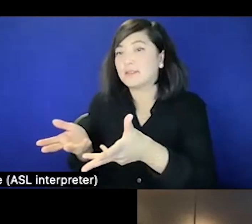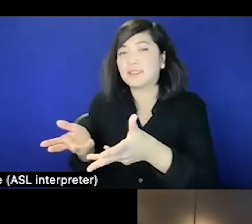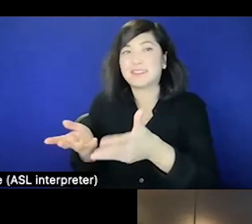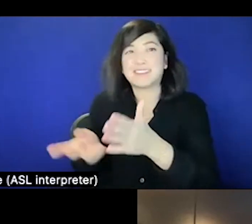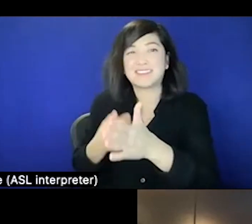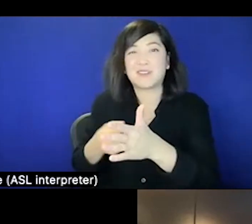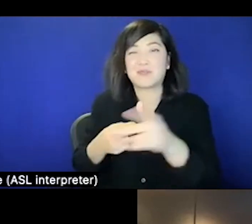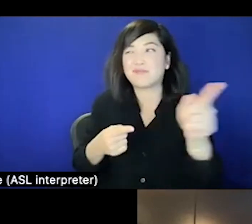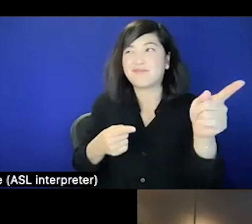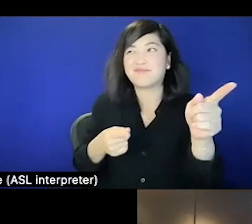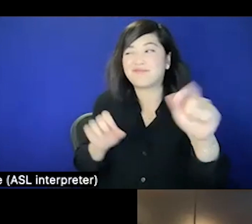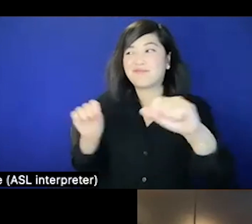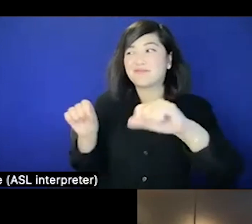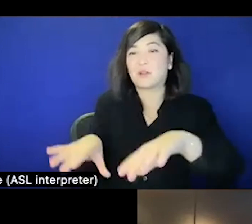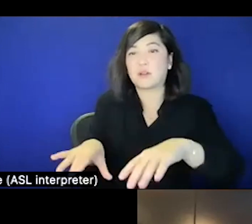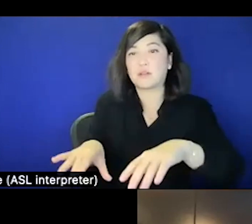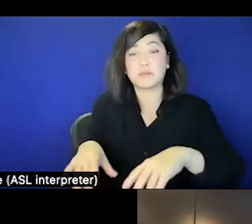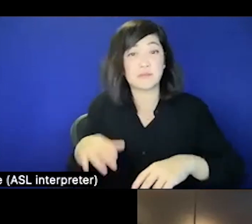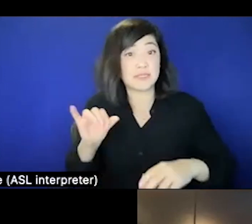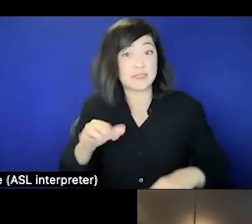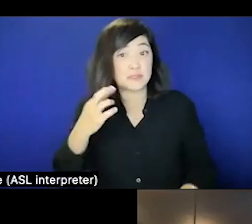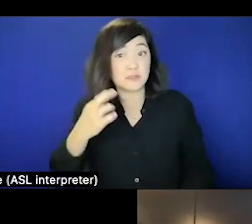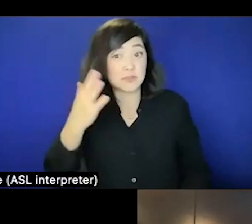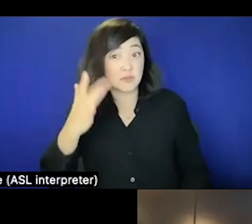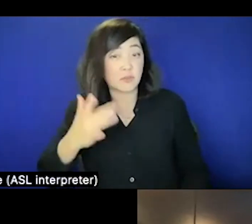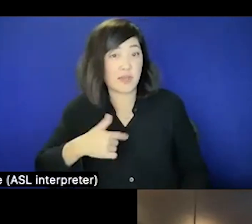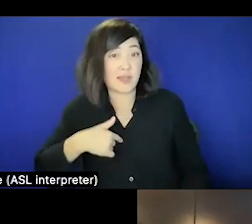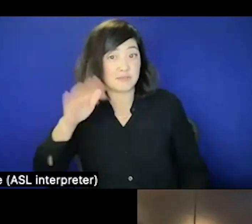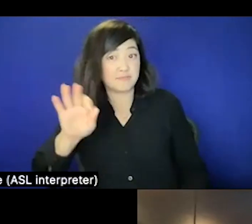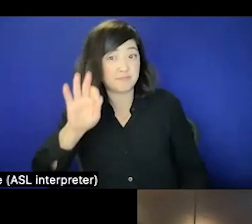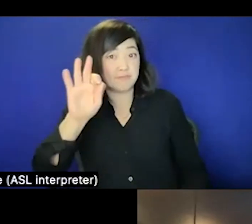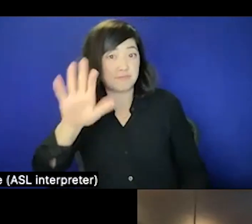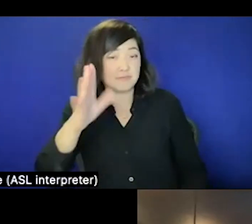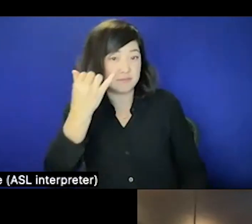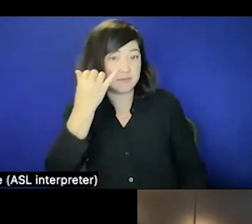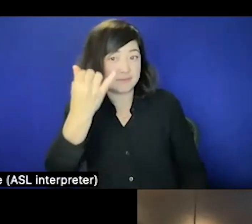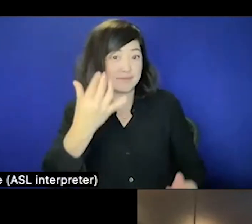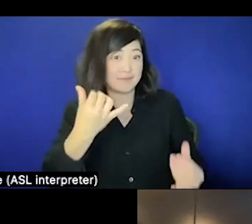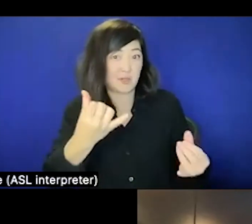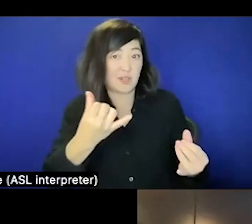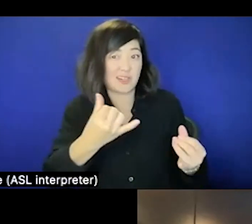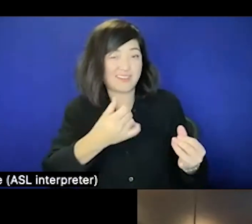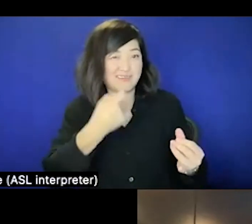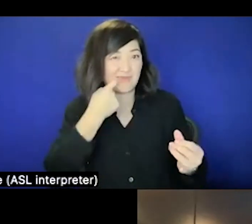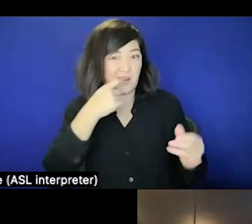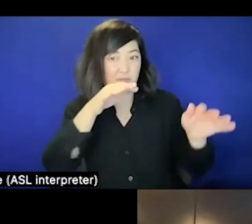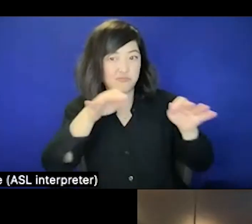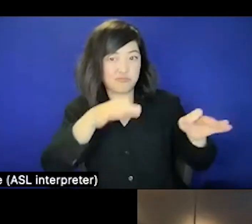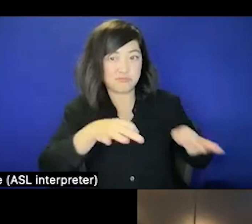why we're pitching the story that we have. Lauren: No, understood. That's some great